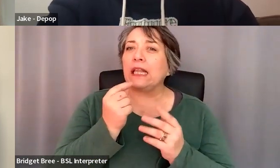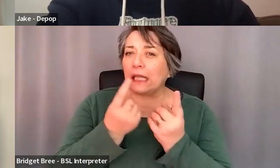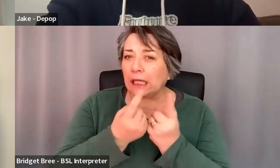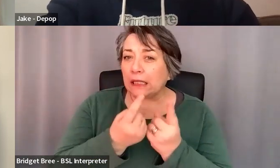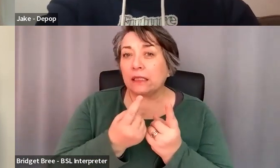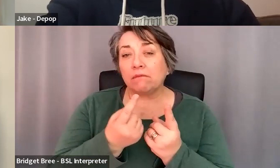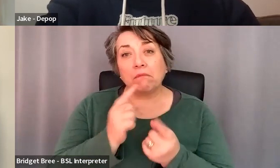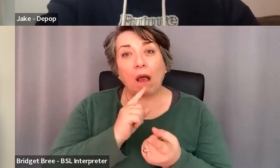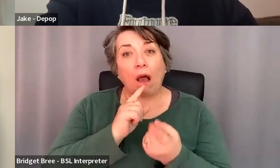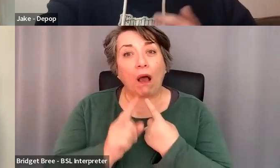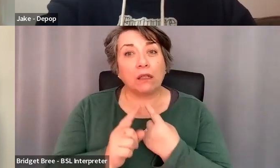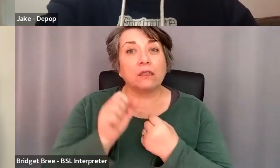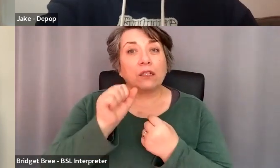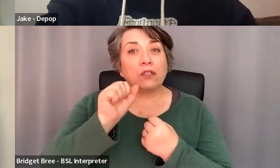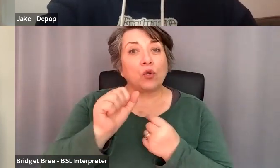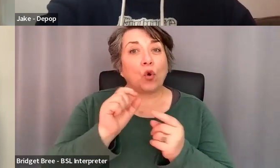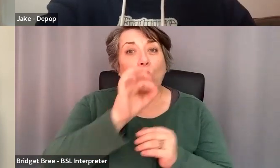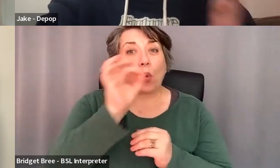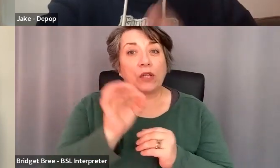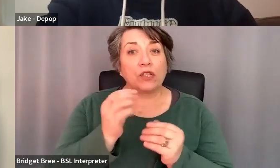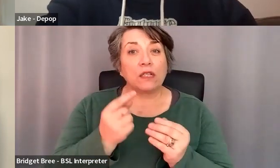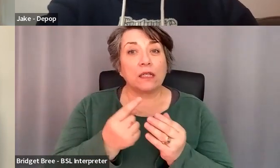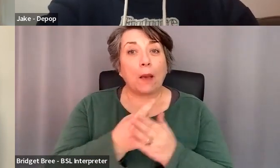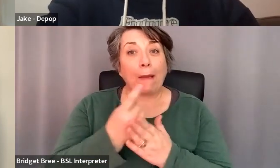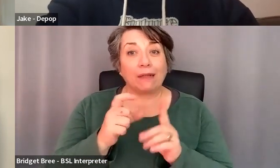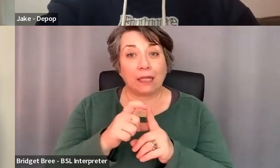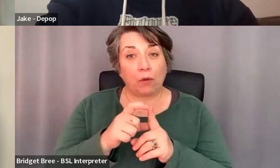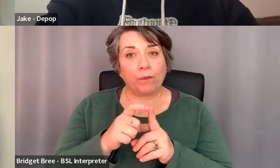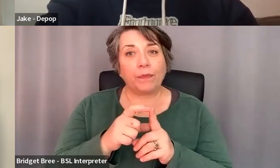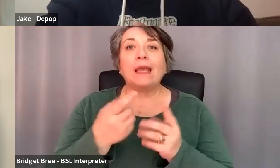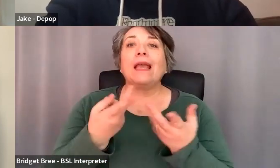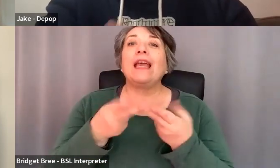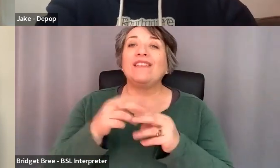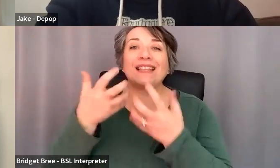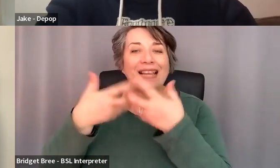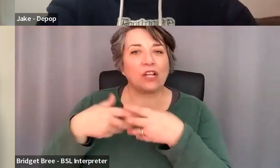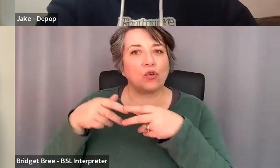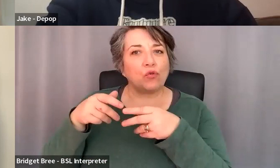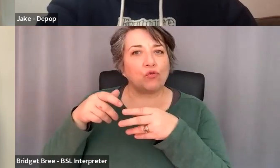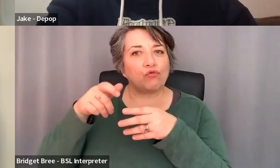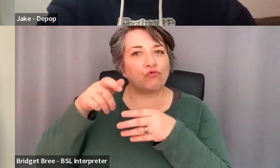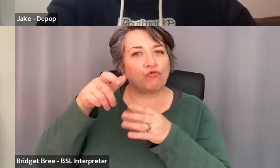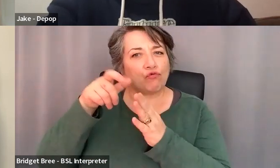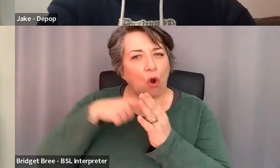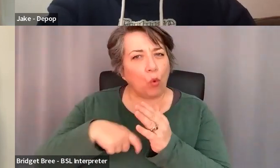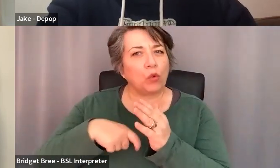questions about Depop as well. If it's a technical role. well, then, if it's a technical role, you then meet with the hiring manager, and then have a technical interview, and that consists of 1 h pair programming.